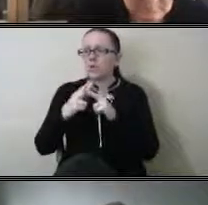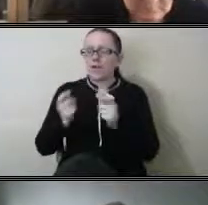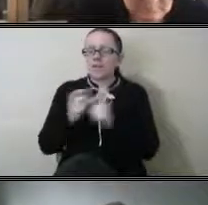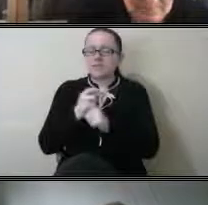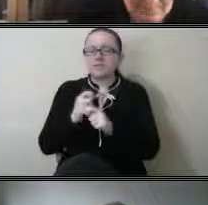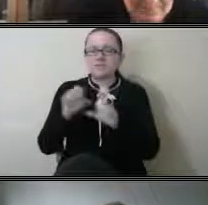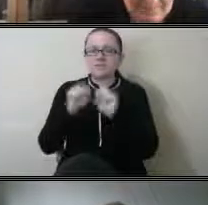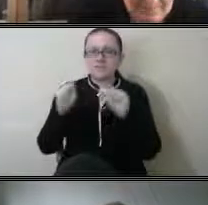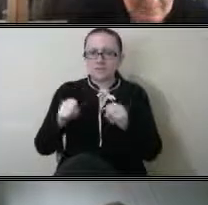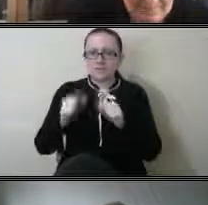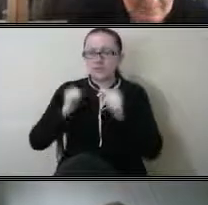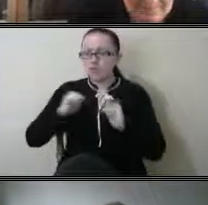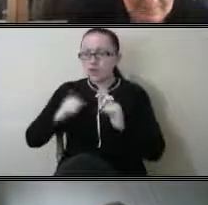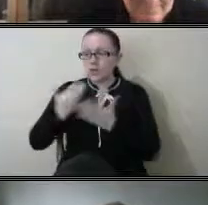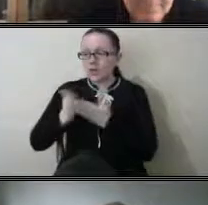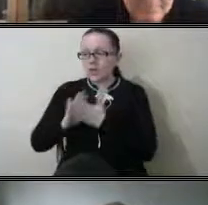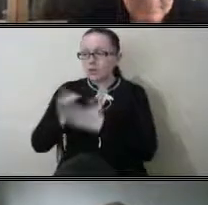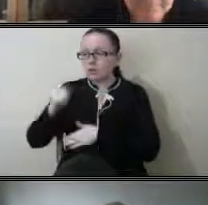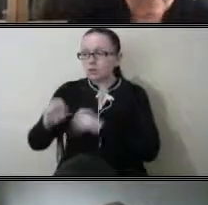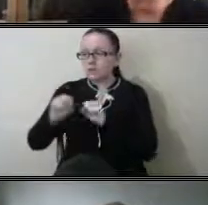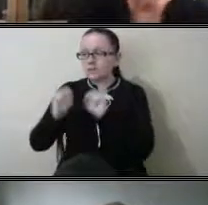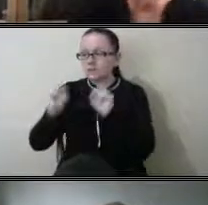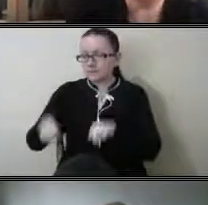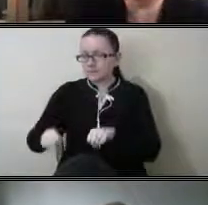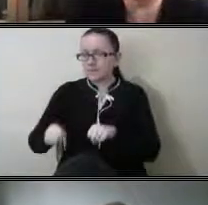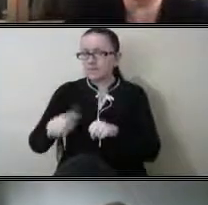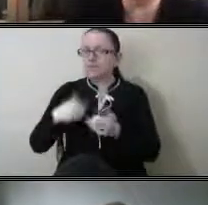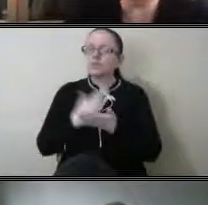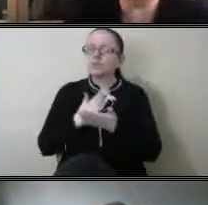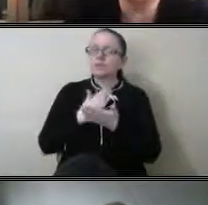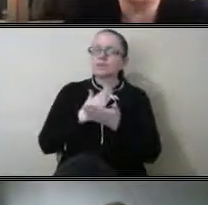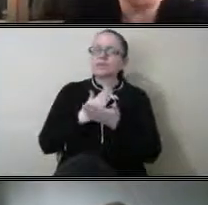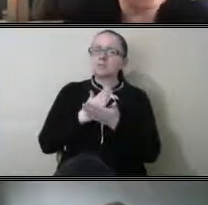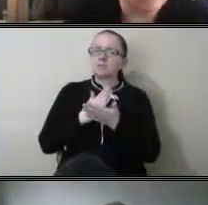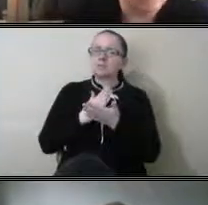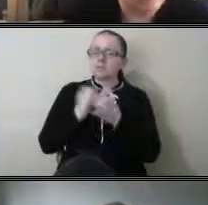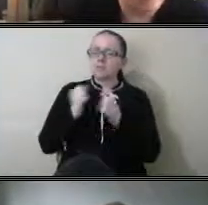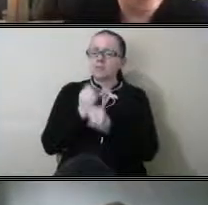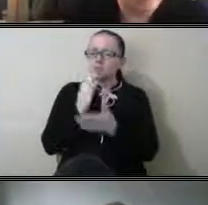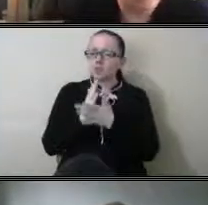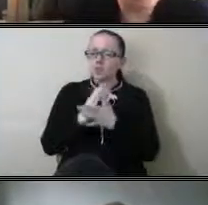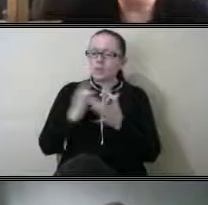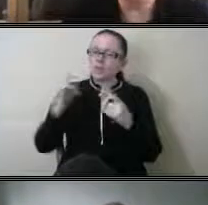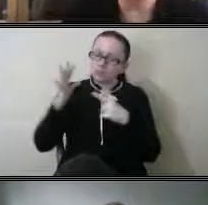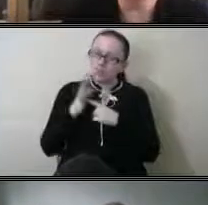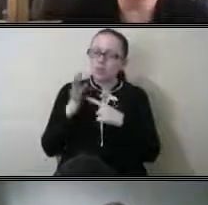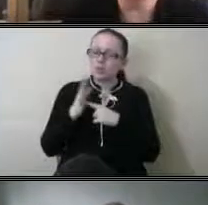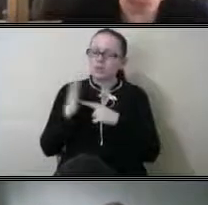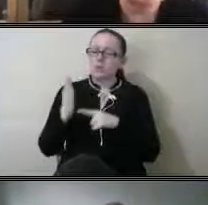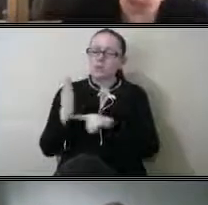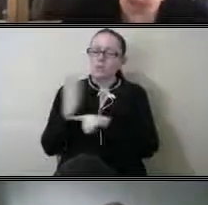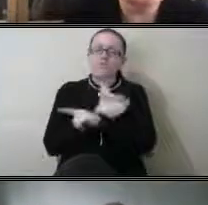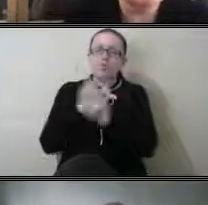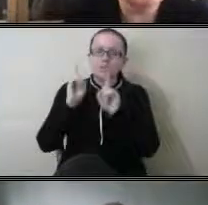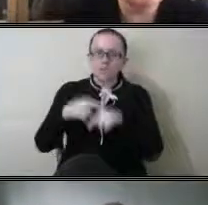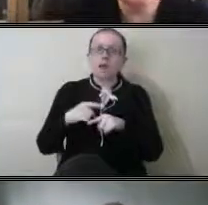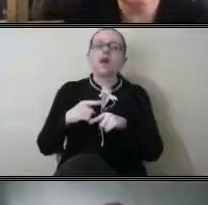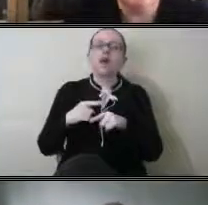systems so i really think that that that critical uh initial discussion is really important um